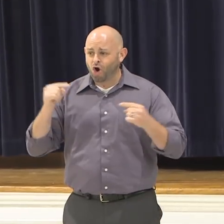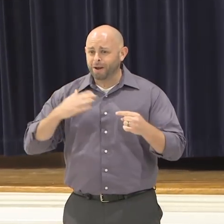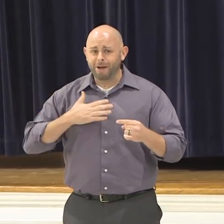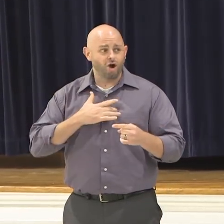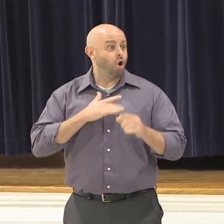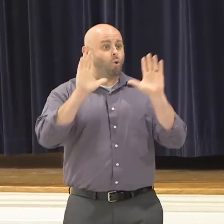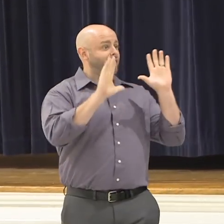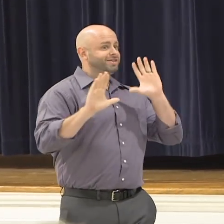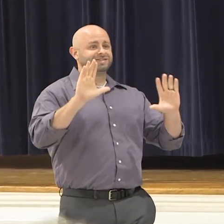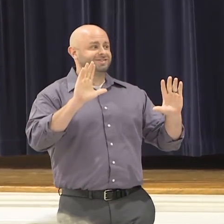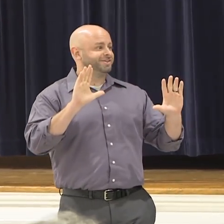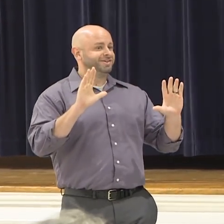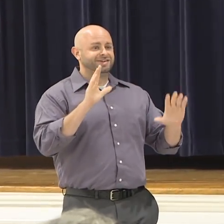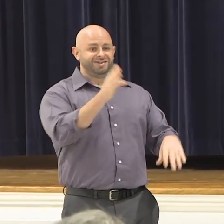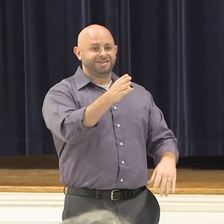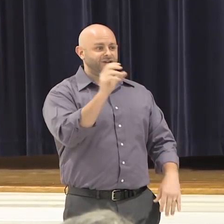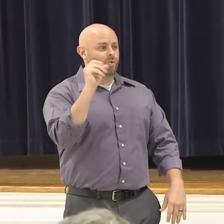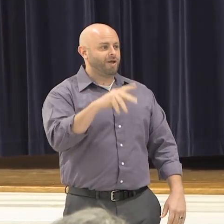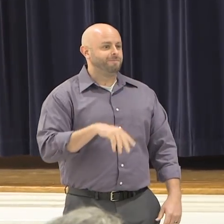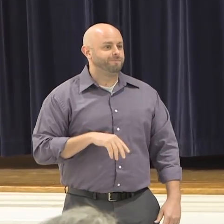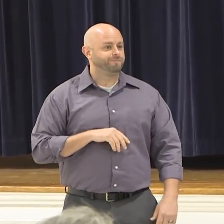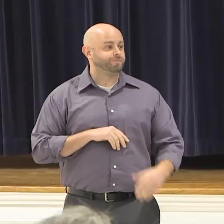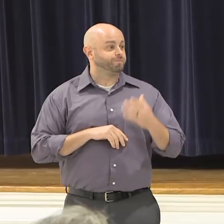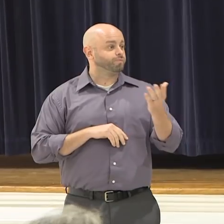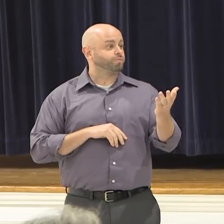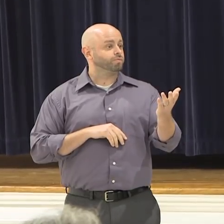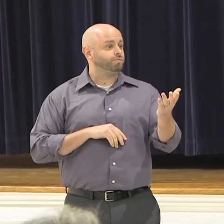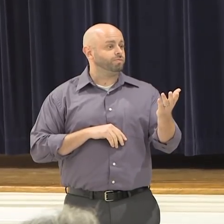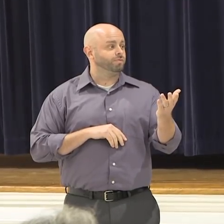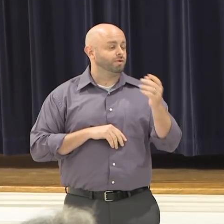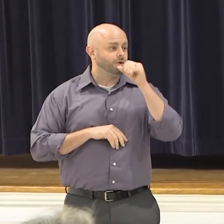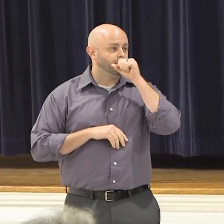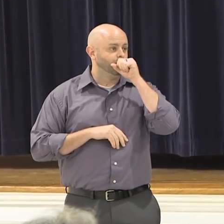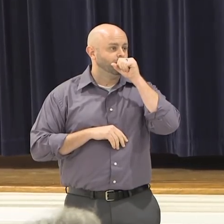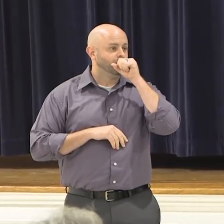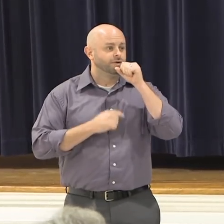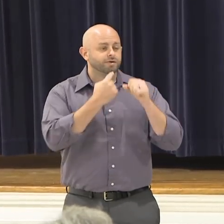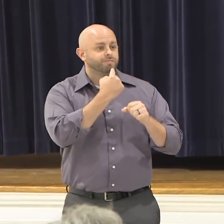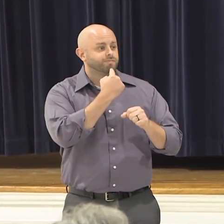oh yes yes okay all right oh wait okay I didn't mean to make the